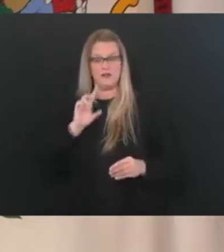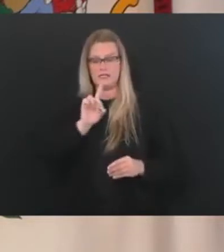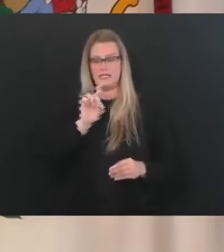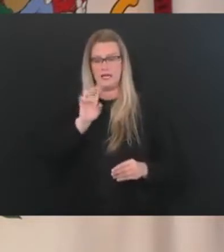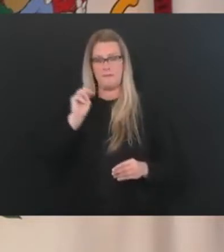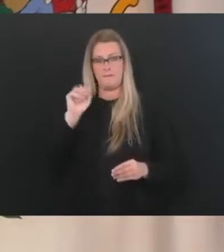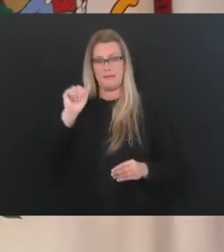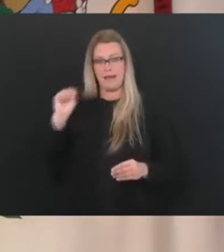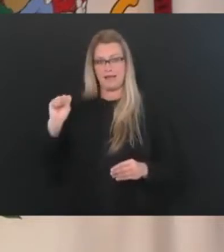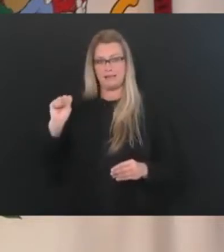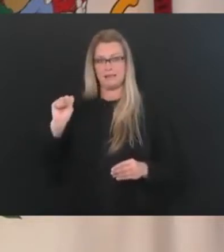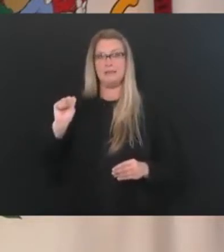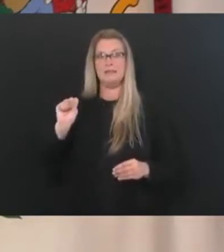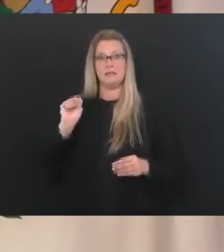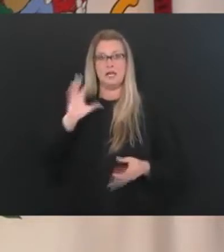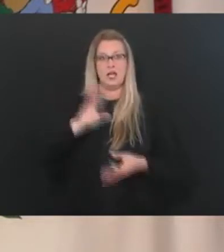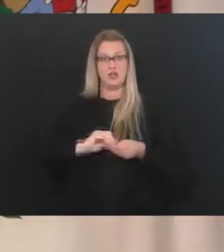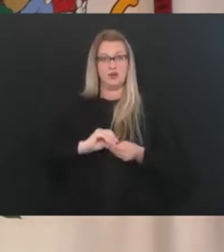WE'RE ADDING 24 ADDITIONAL STAFF